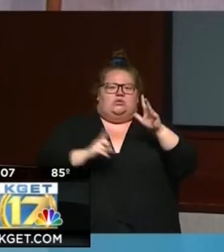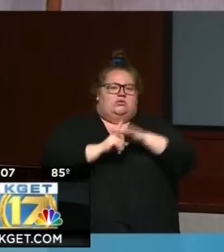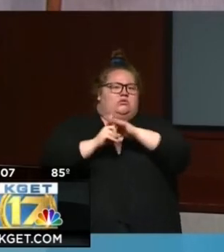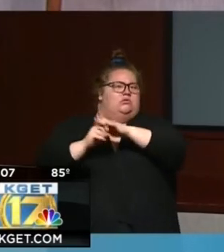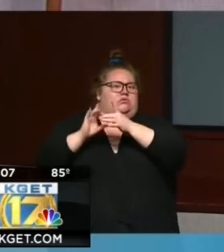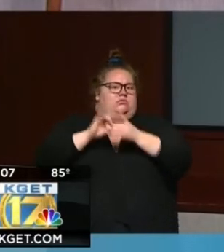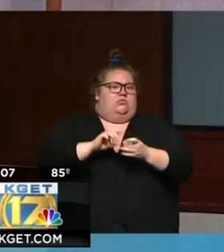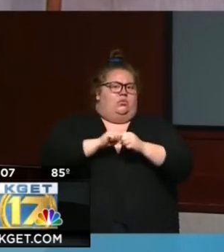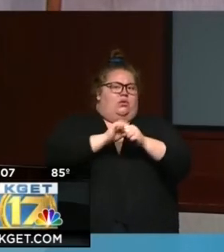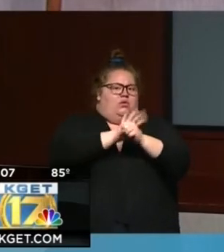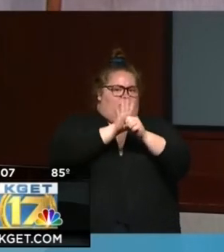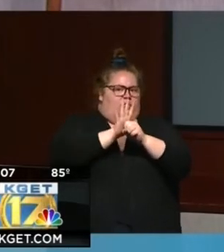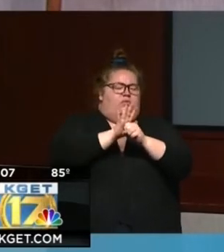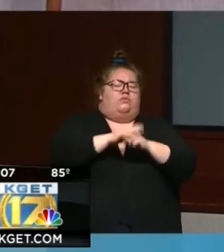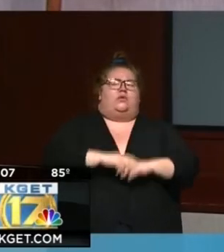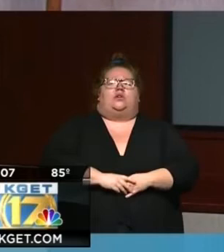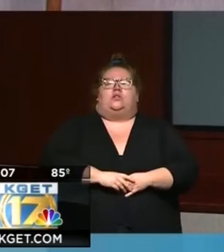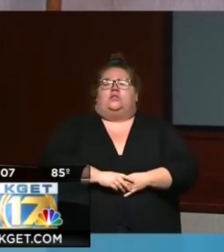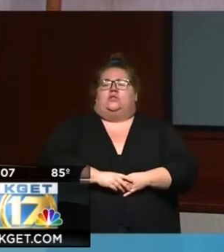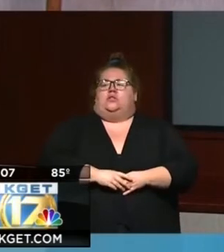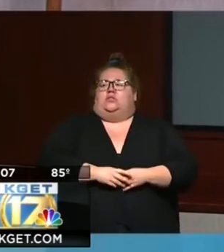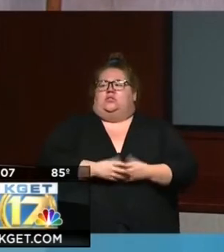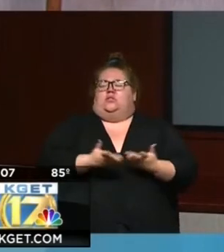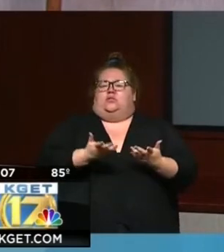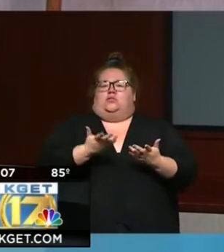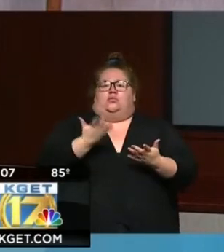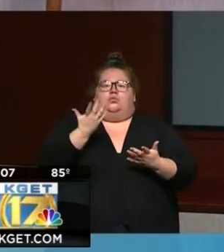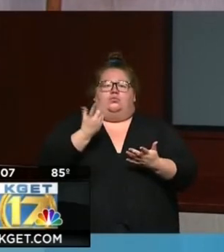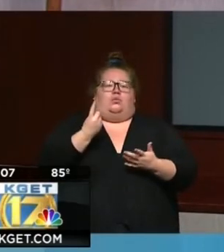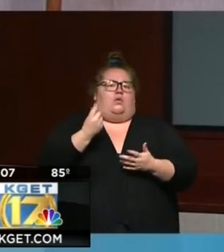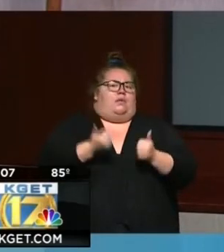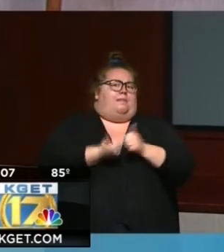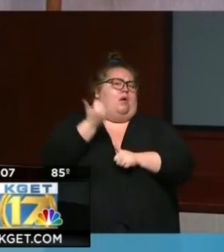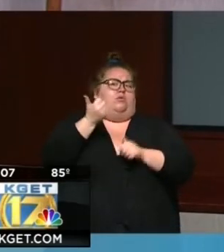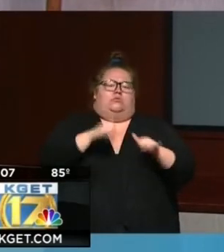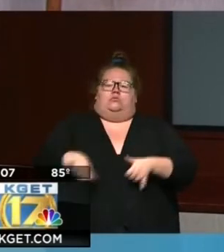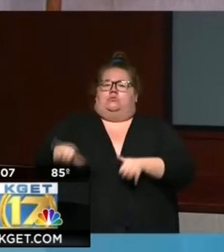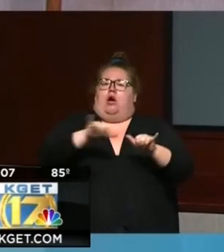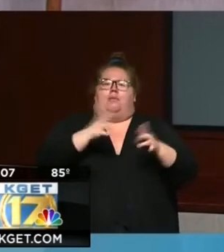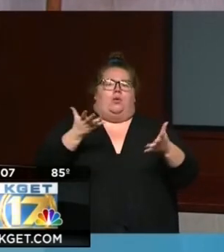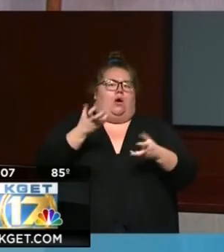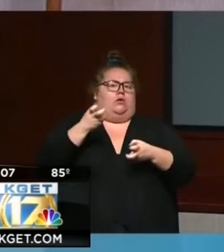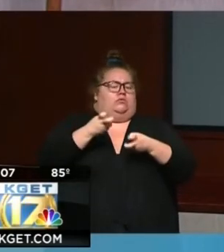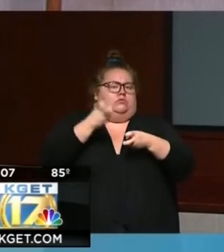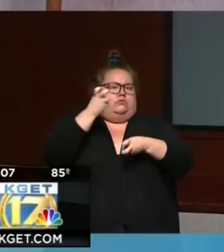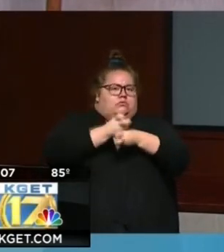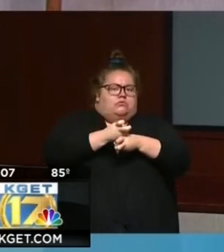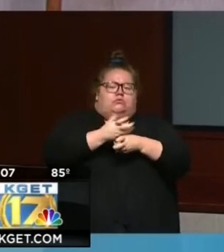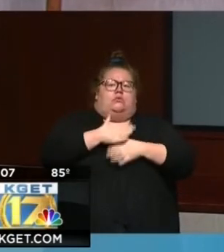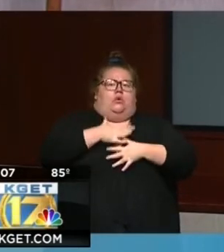TO GO AND SPEAK TO THE HOSPITALS. BUT A NUMBER OF COMPLICATIONS THAT CAUSE PEOPLE TO BE HOSPITALIZED.